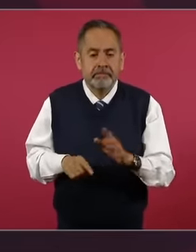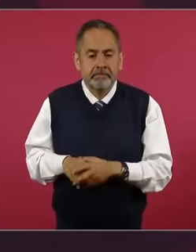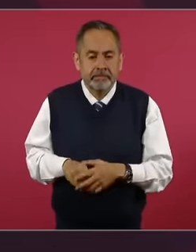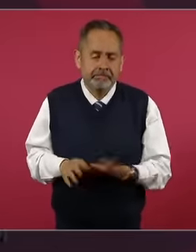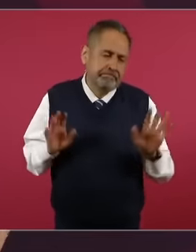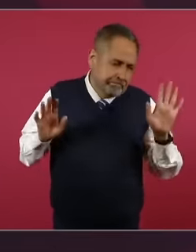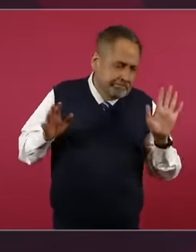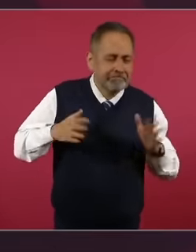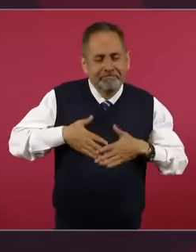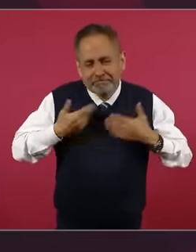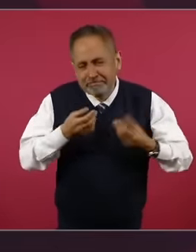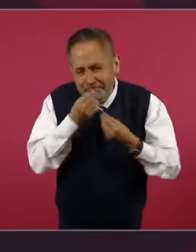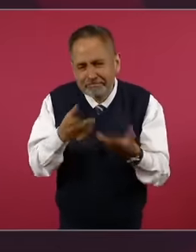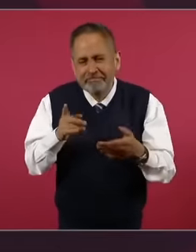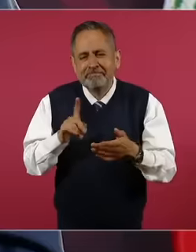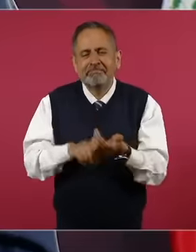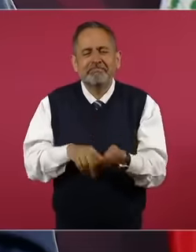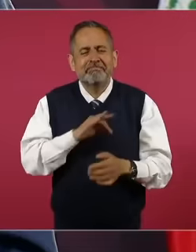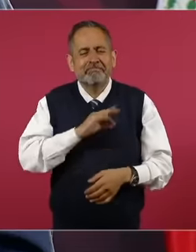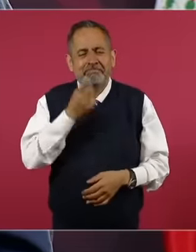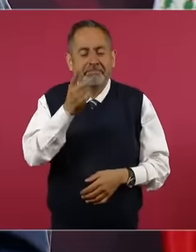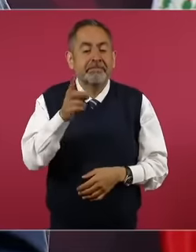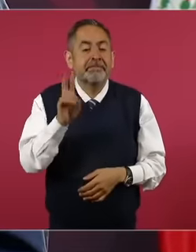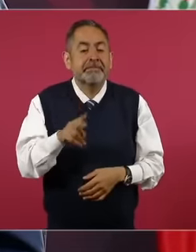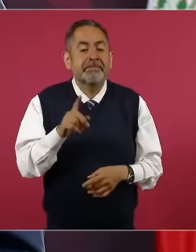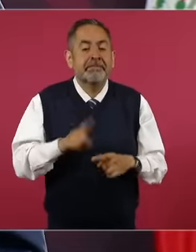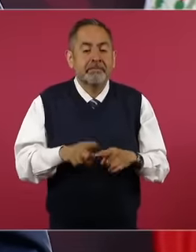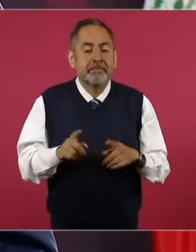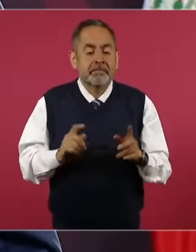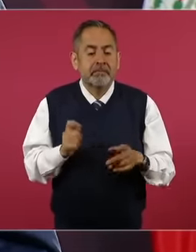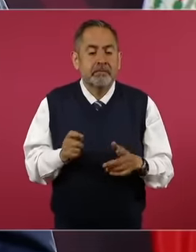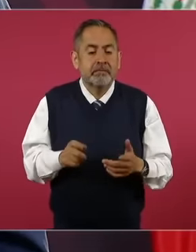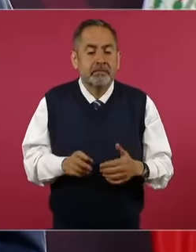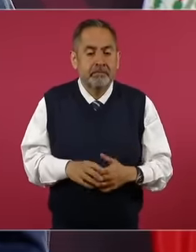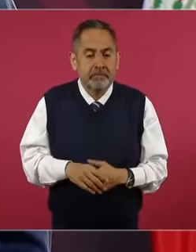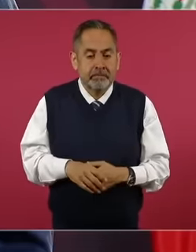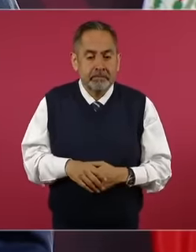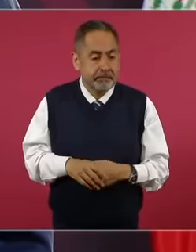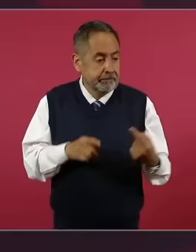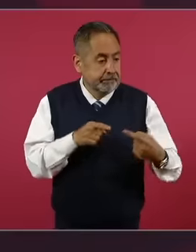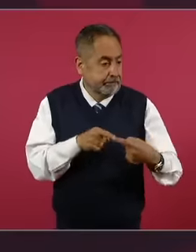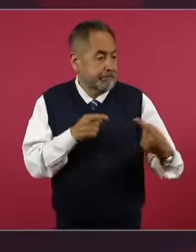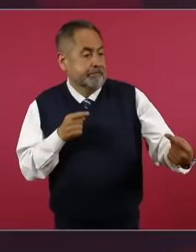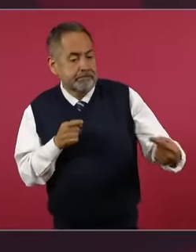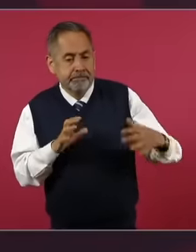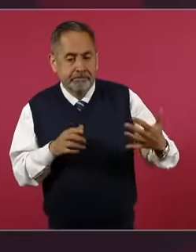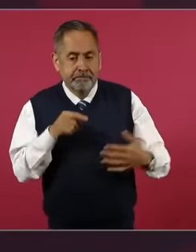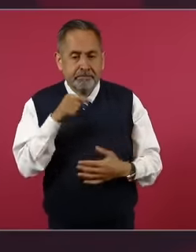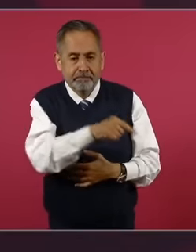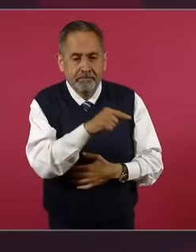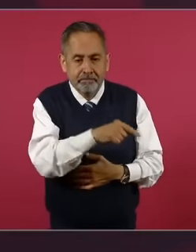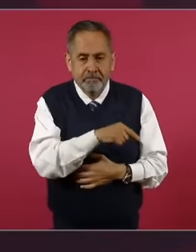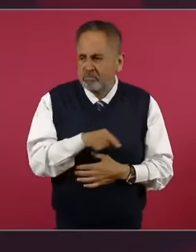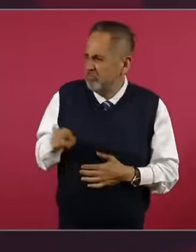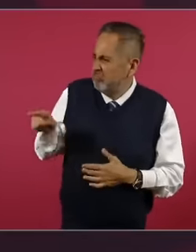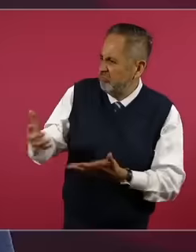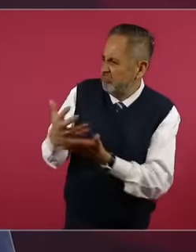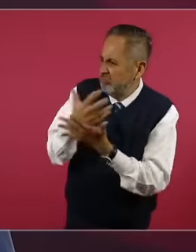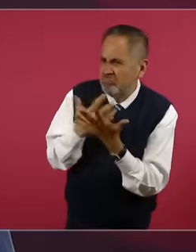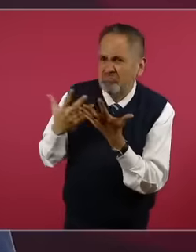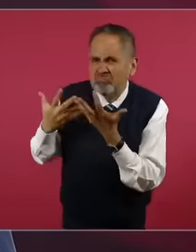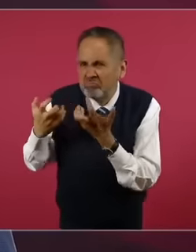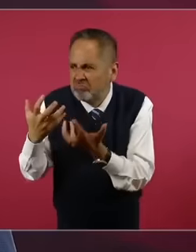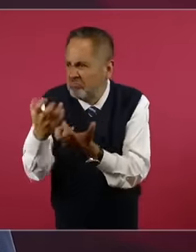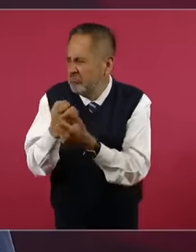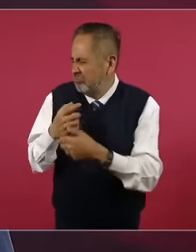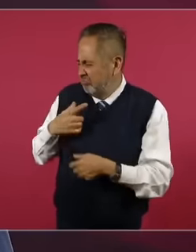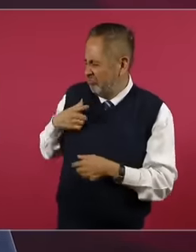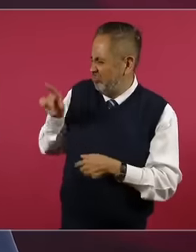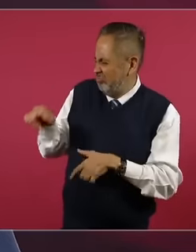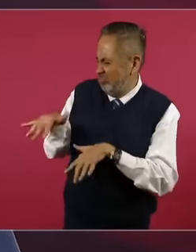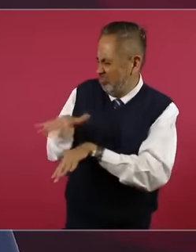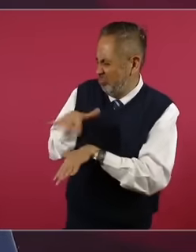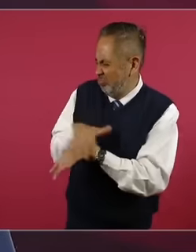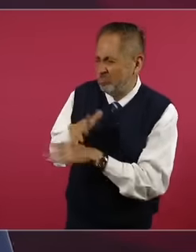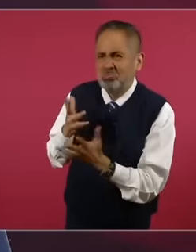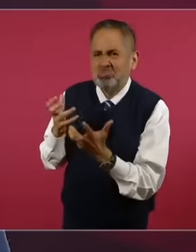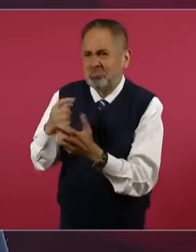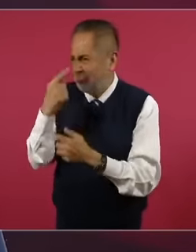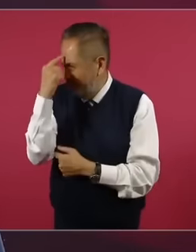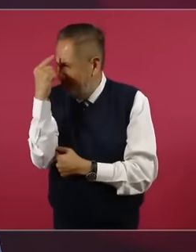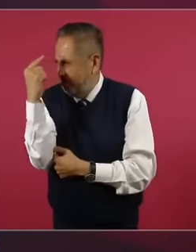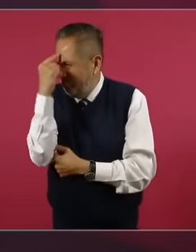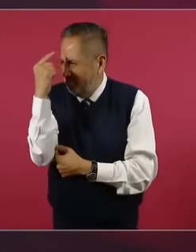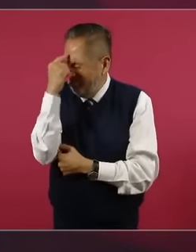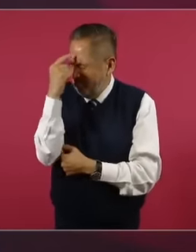that my opponents said that I was a vulgar ambitious that I was obsessed with being